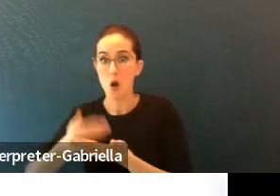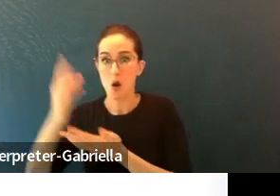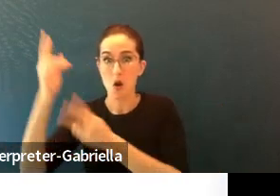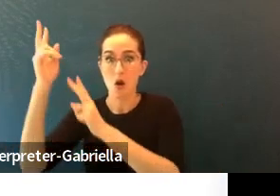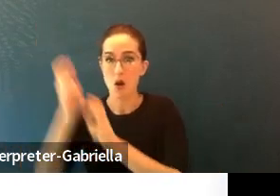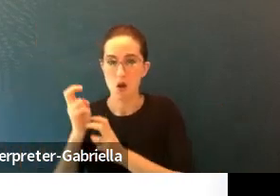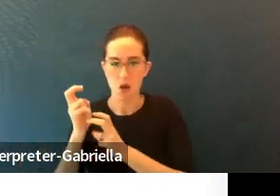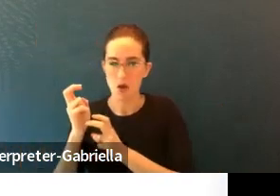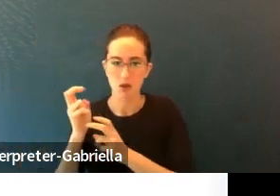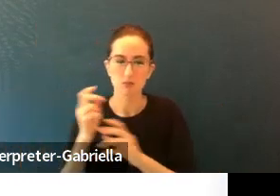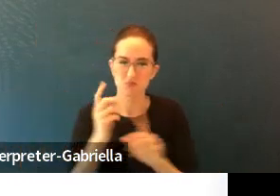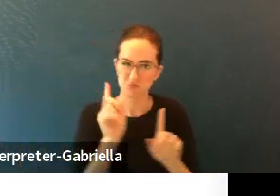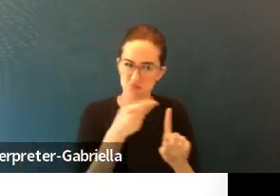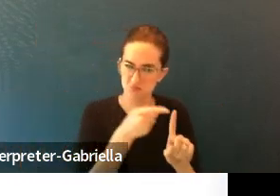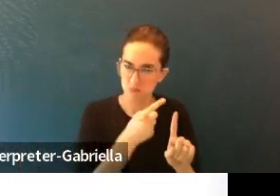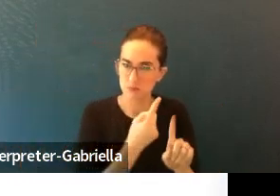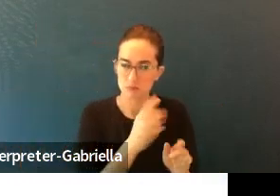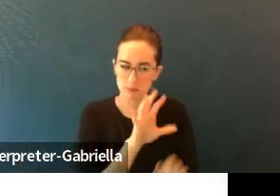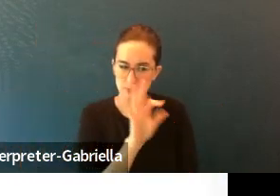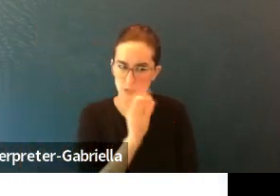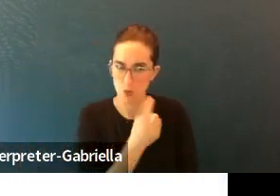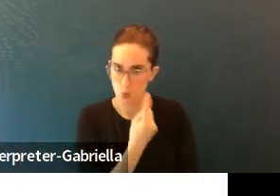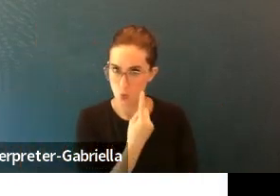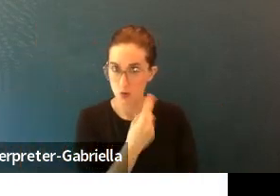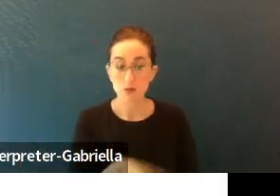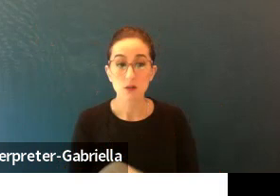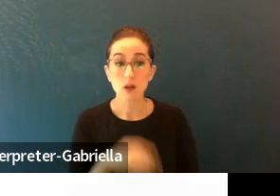and you don't want to import any of this, you can go ahead and do the cross tab.